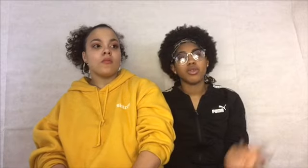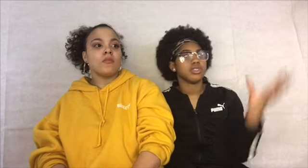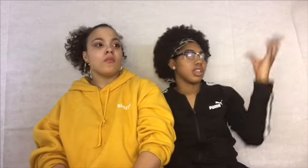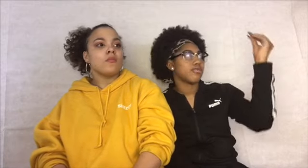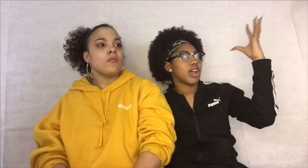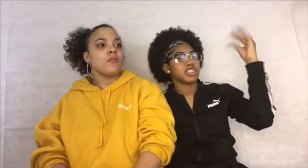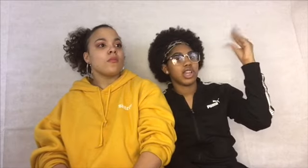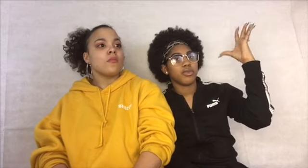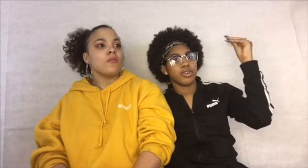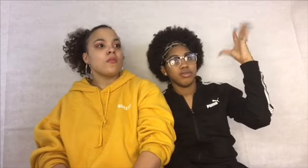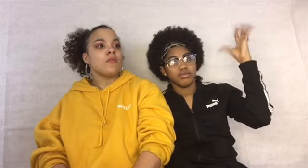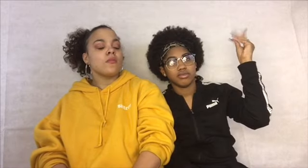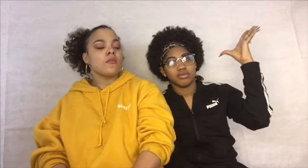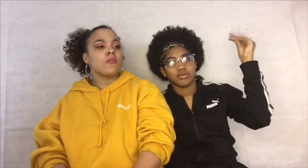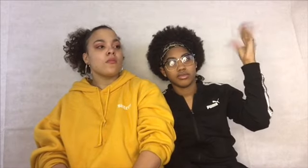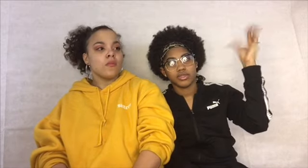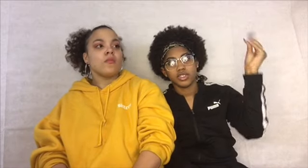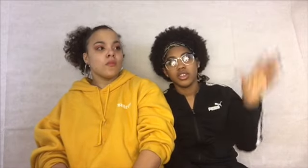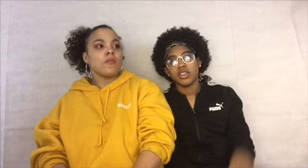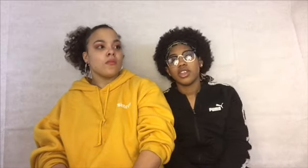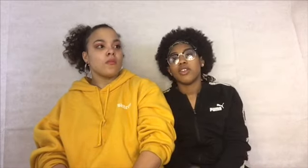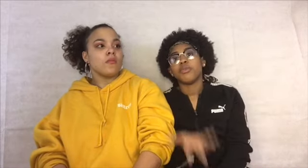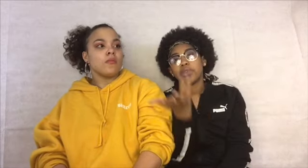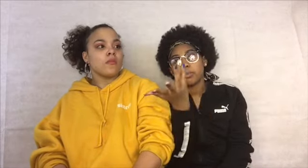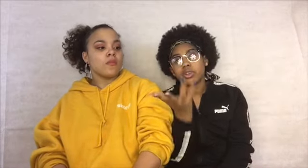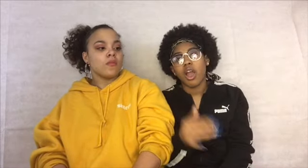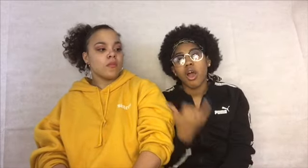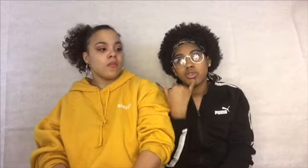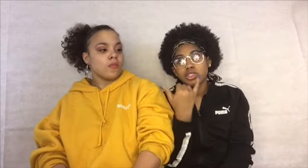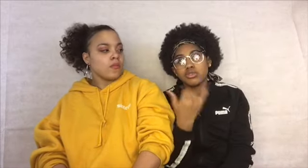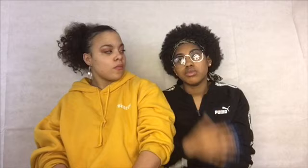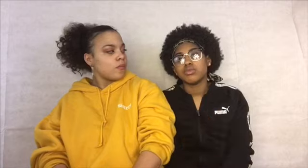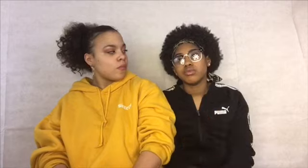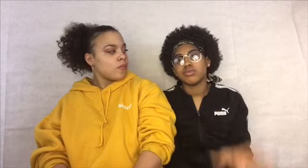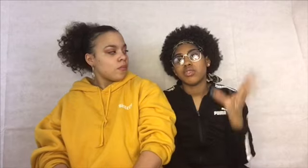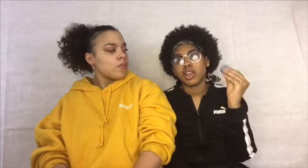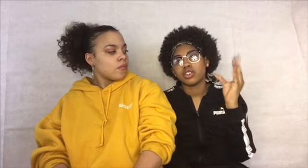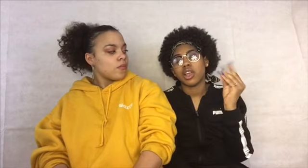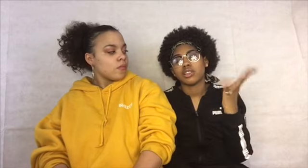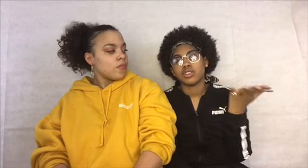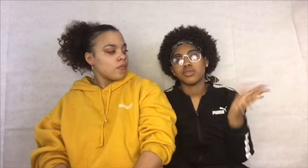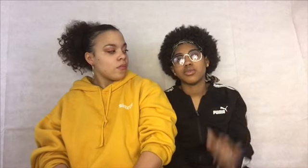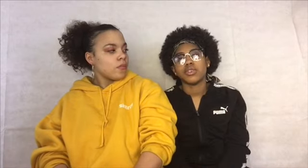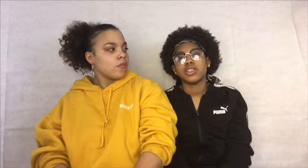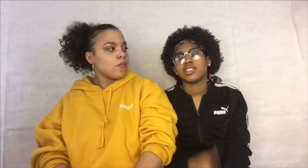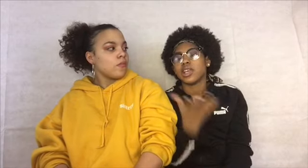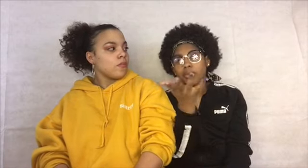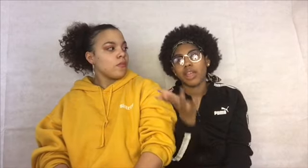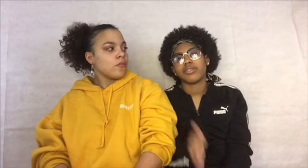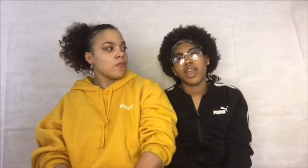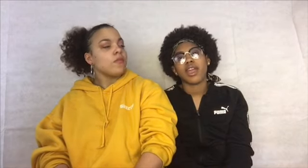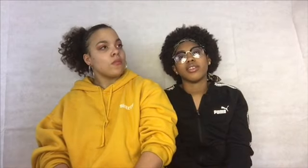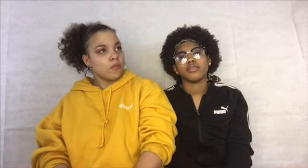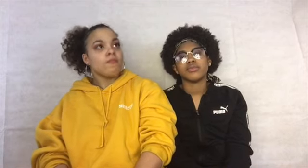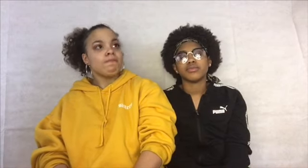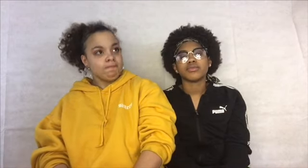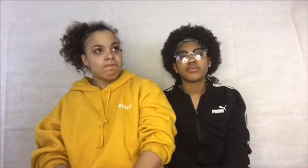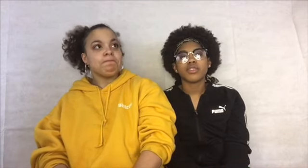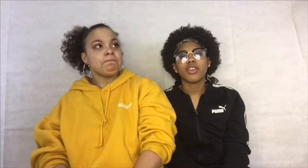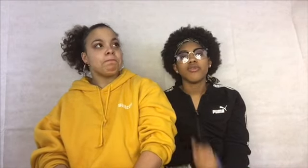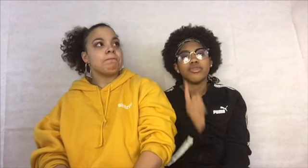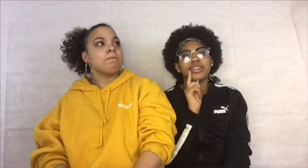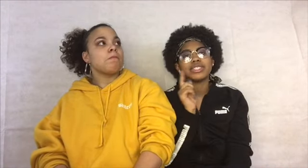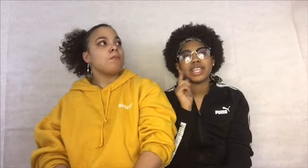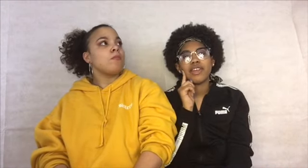The flashing light will go off and when people call you it does the same thing. For deaf